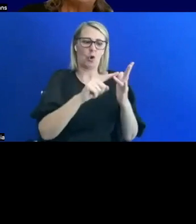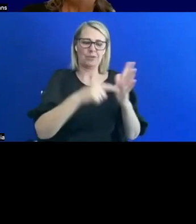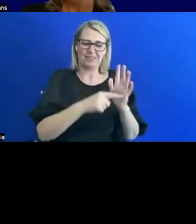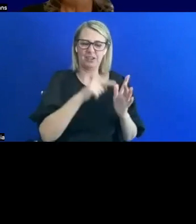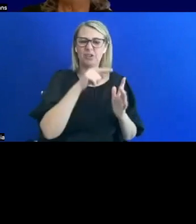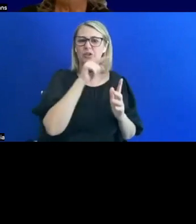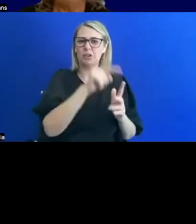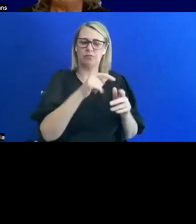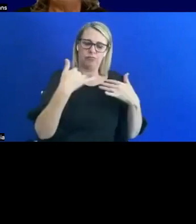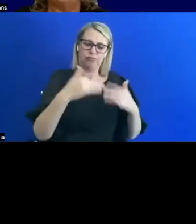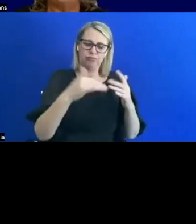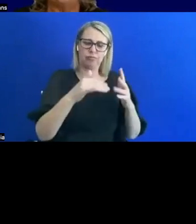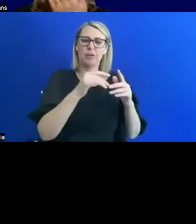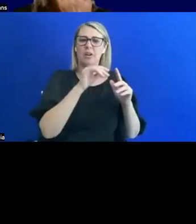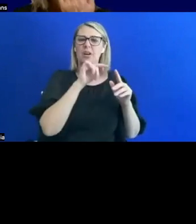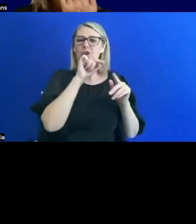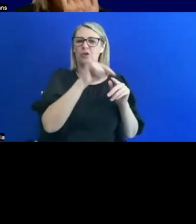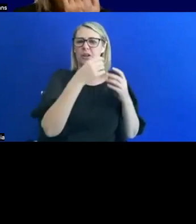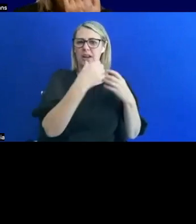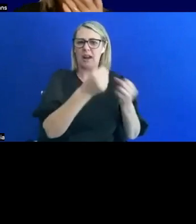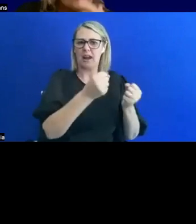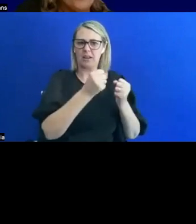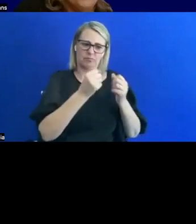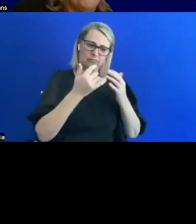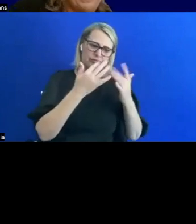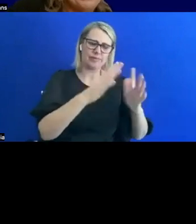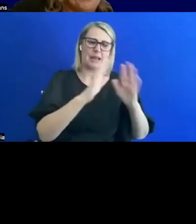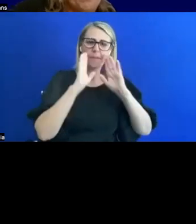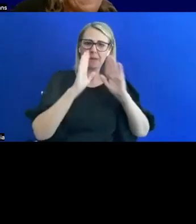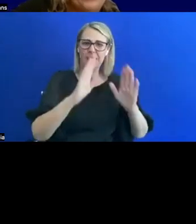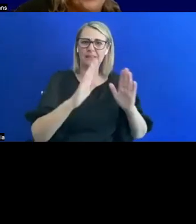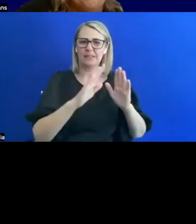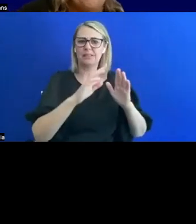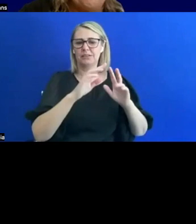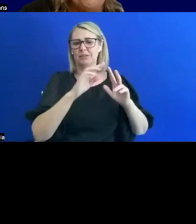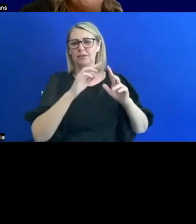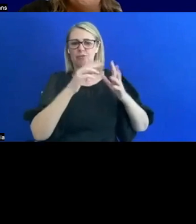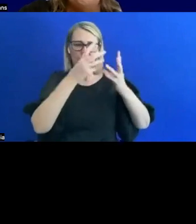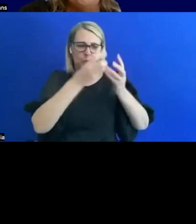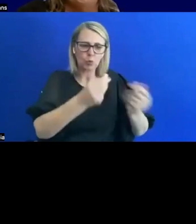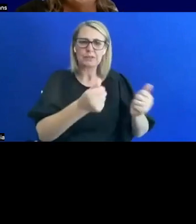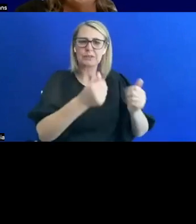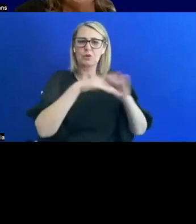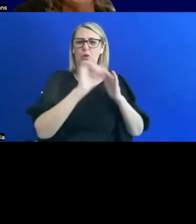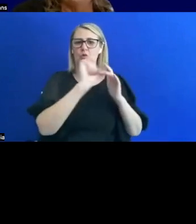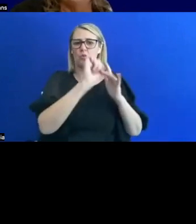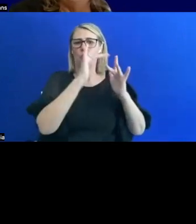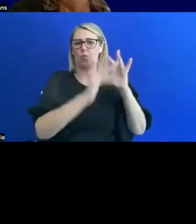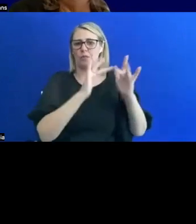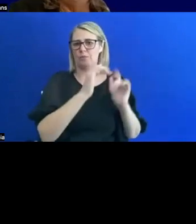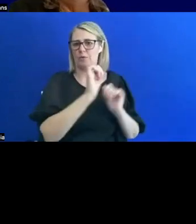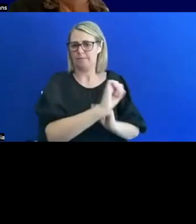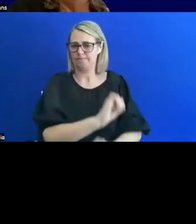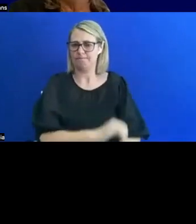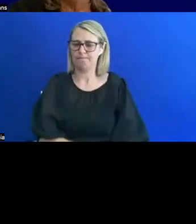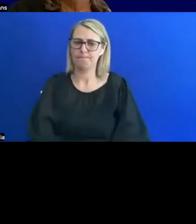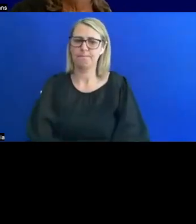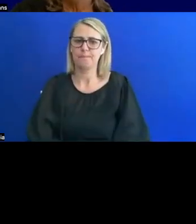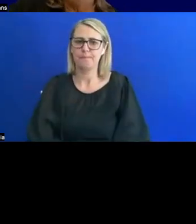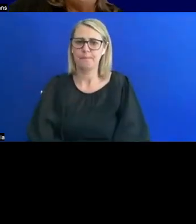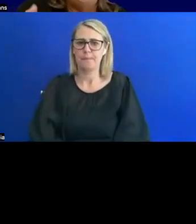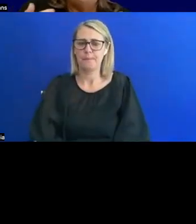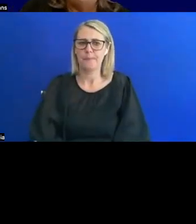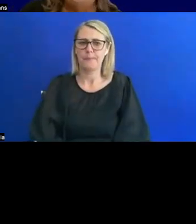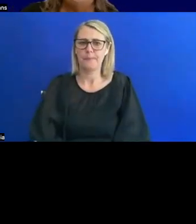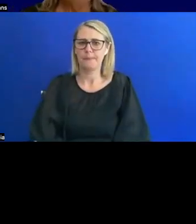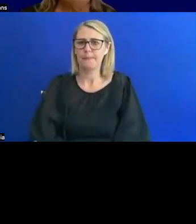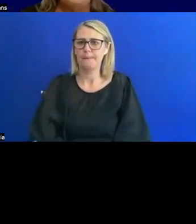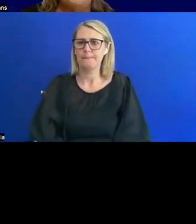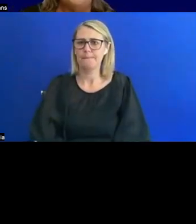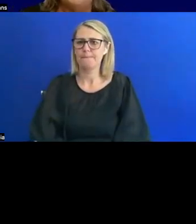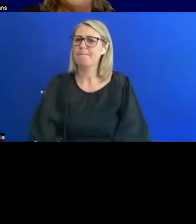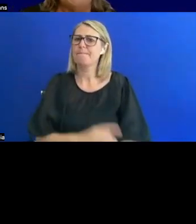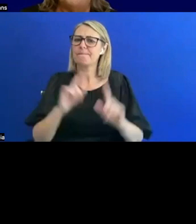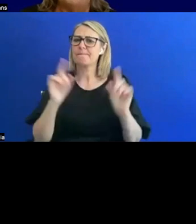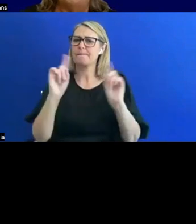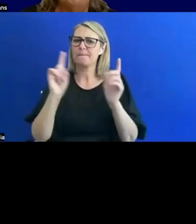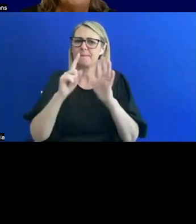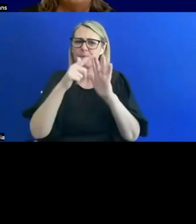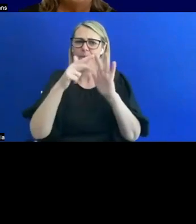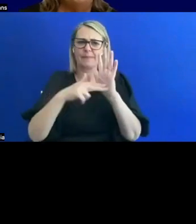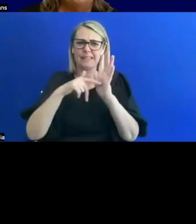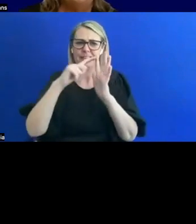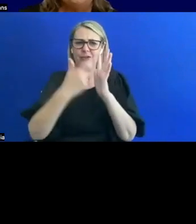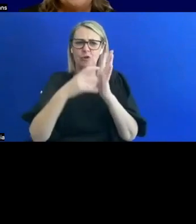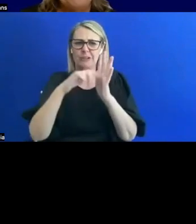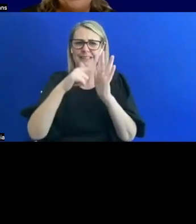kelly-mahler.com and through her Facebook page. So, what is interoception? We will look at